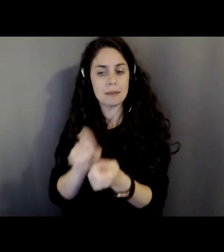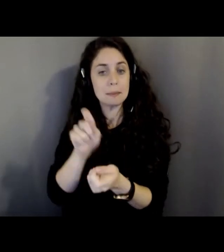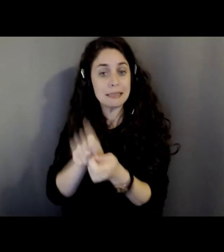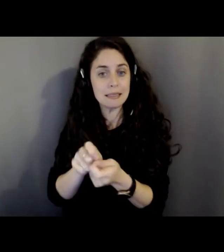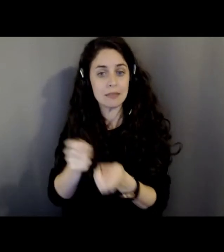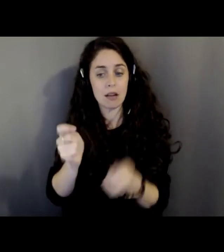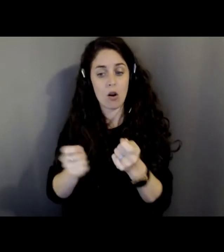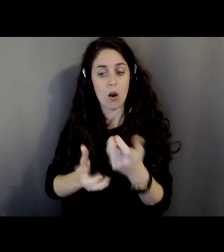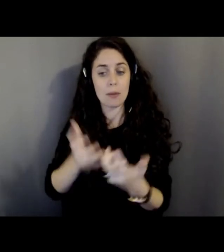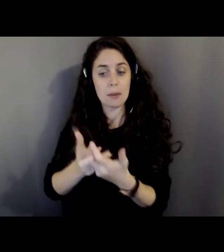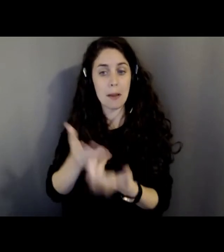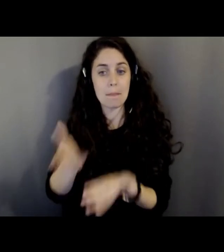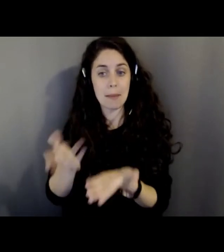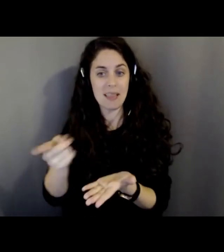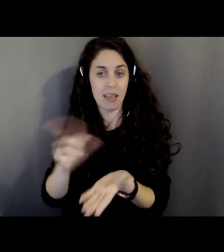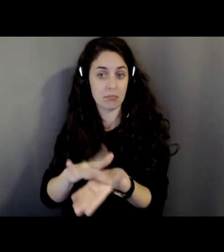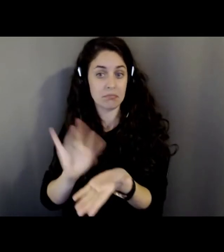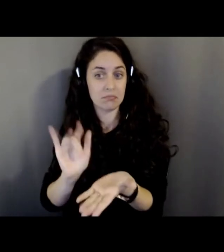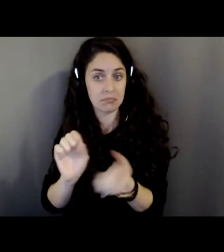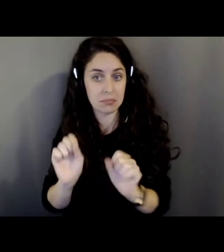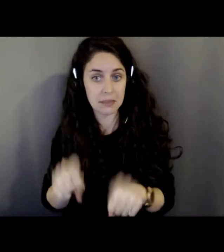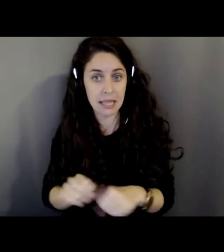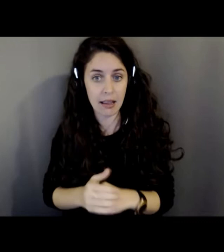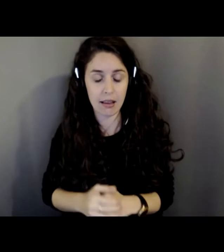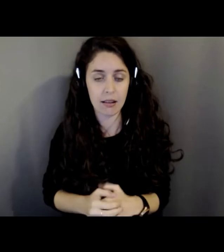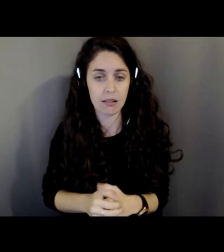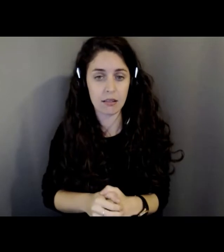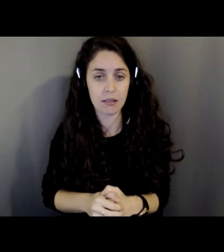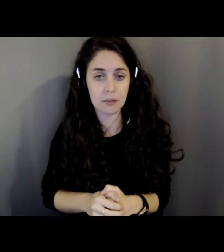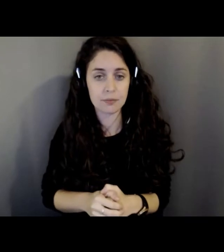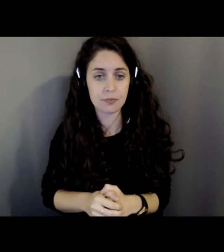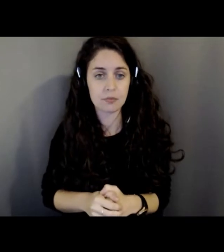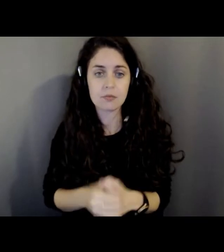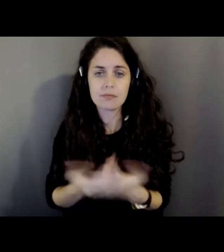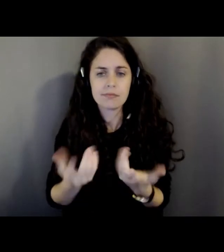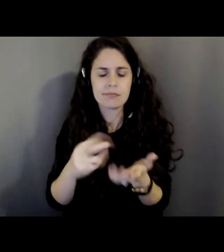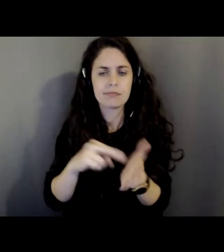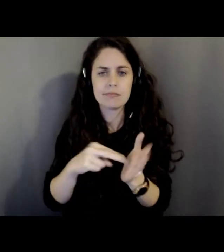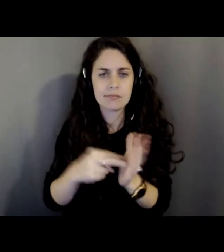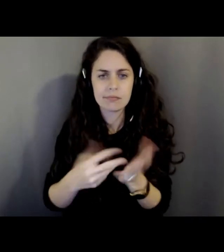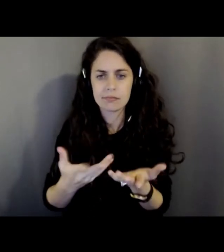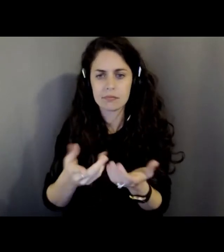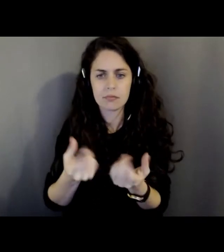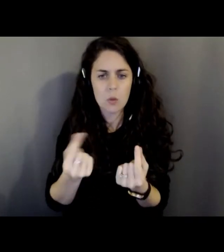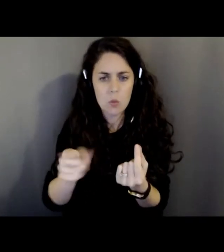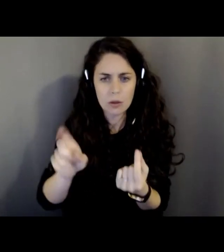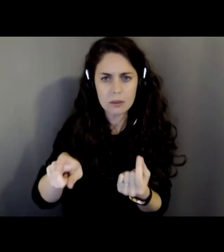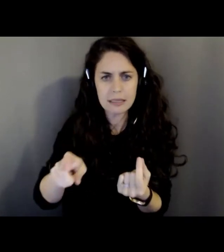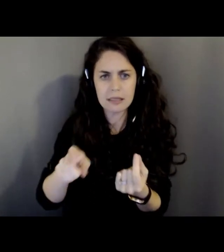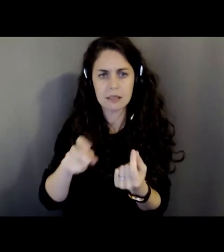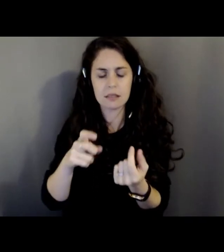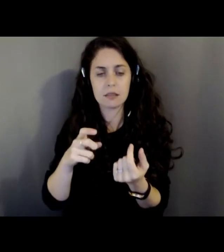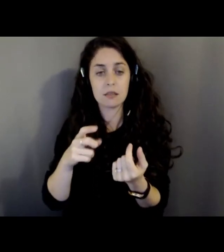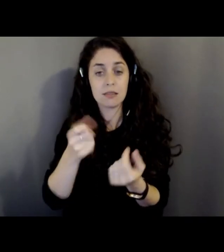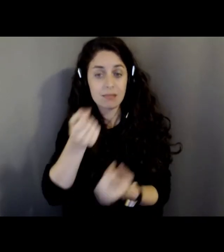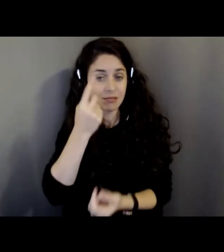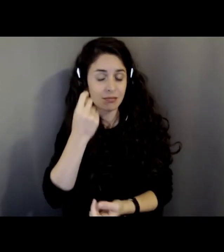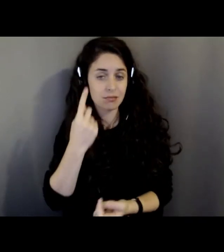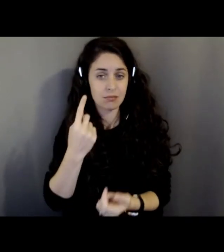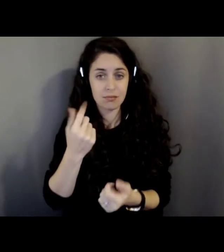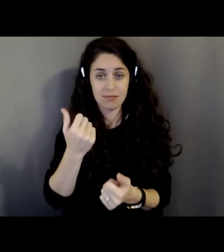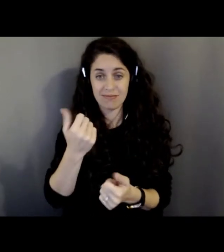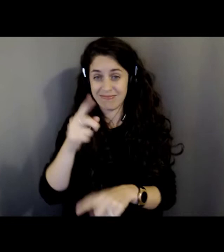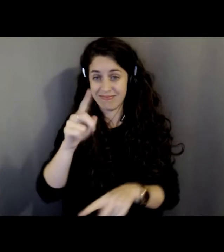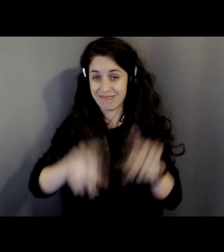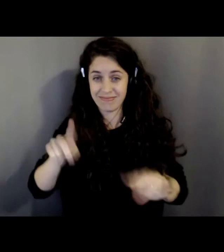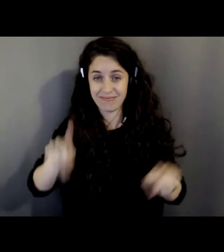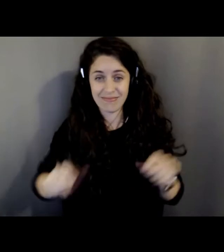might be useful to them, what do they mean, and the idea that everyone is different. Students